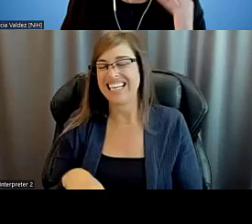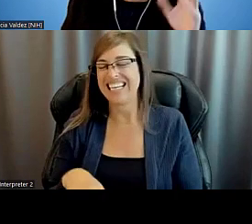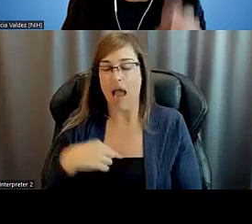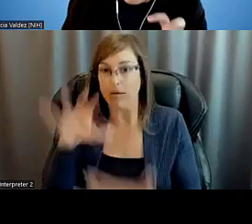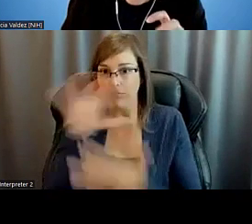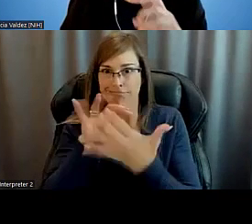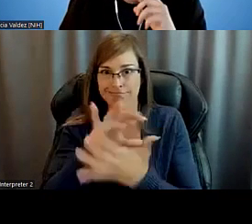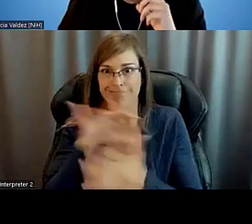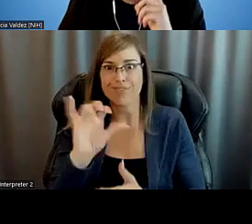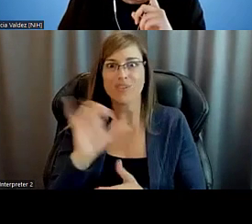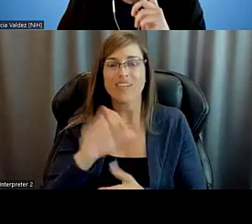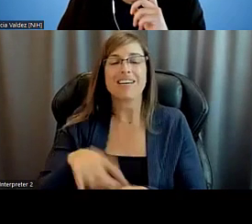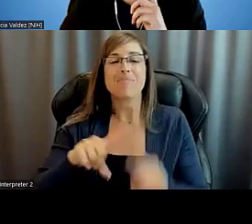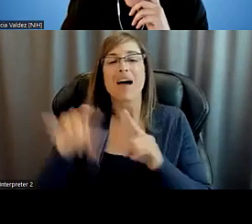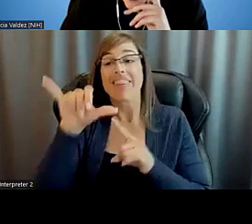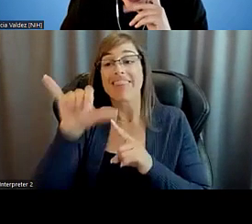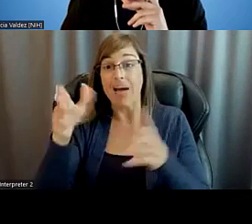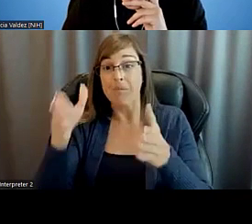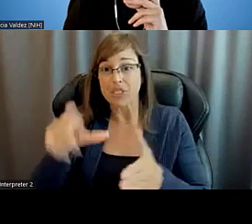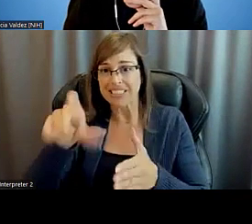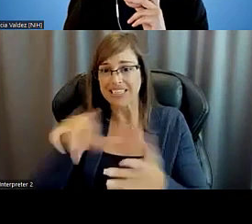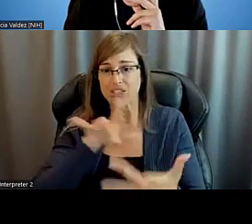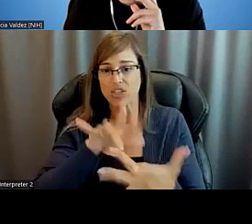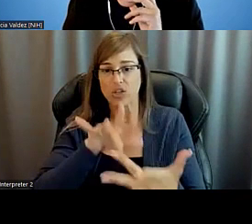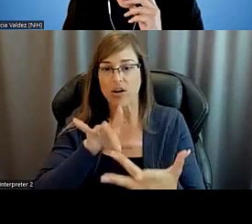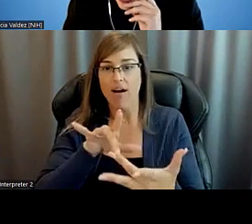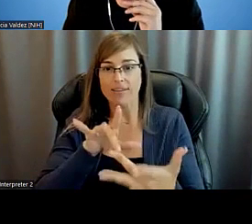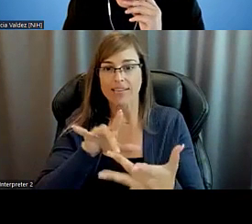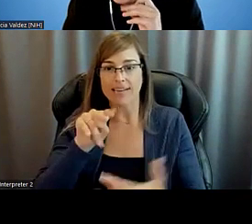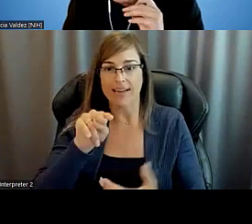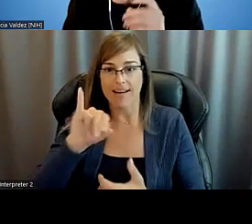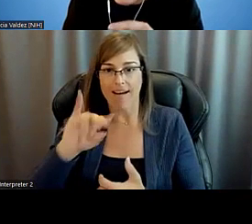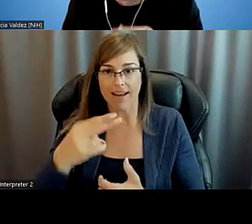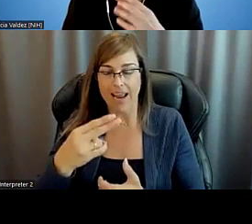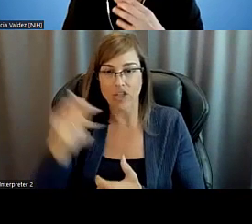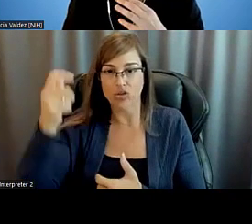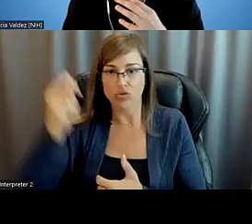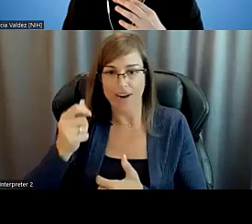So that person will need to contact the NIH grants management specialist,